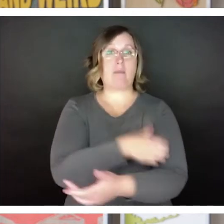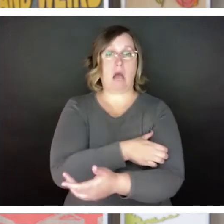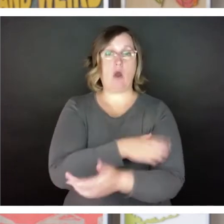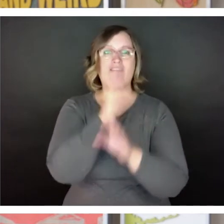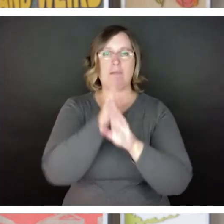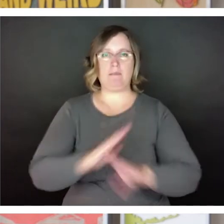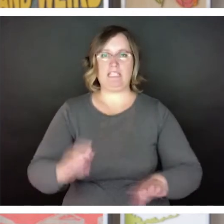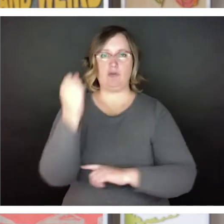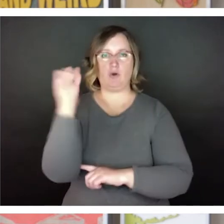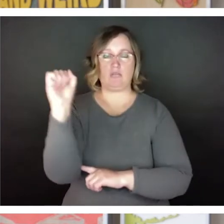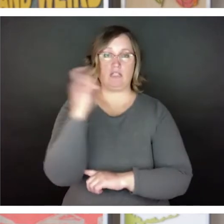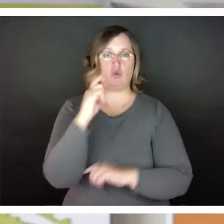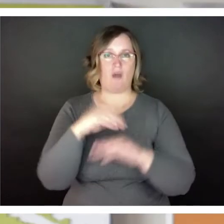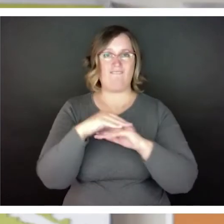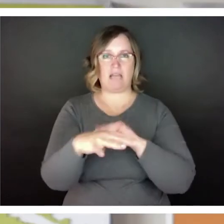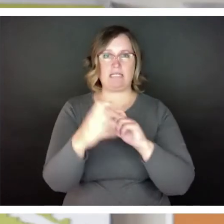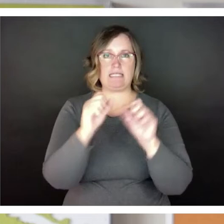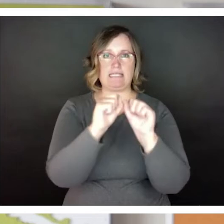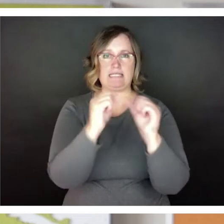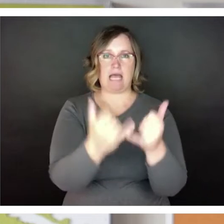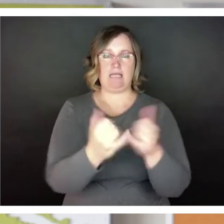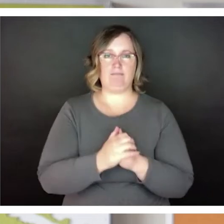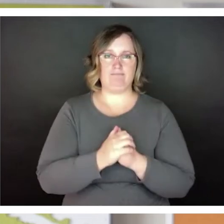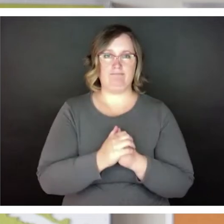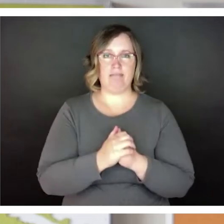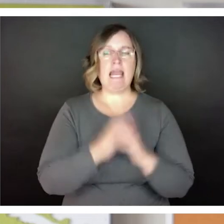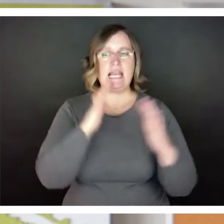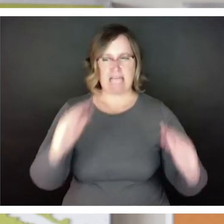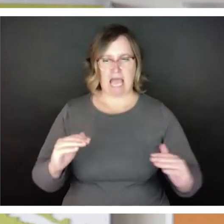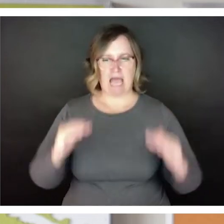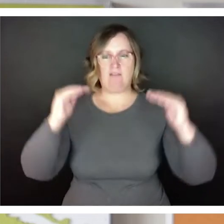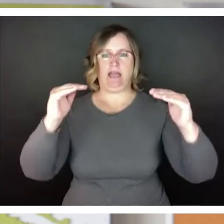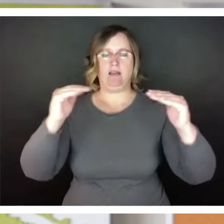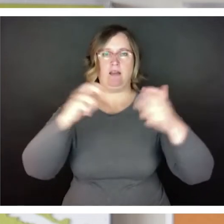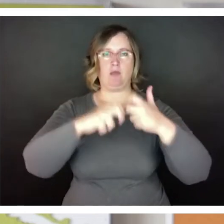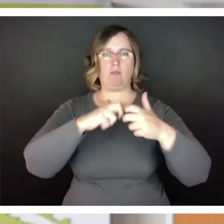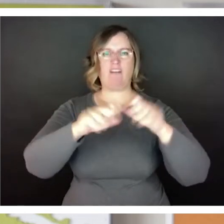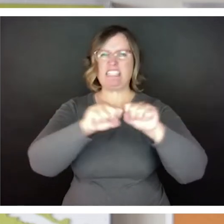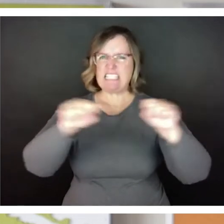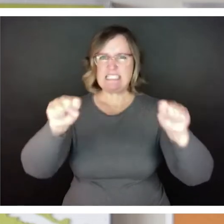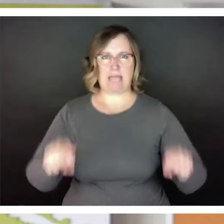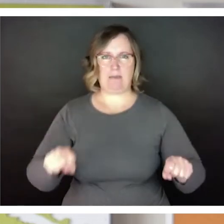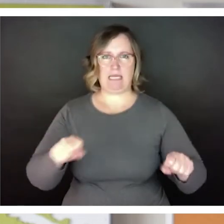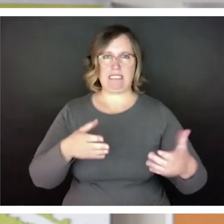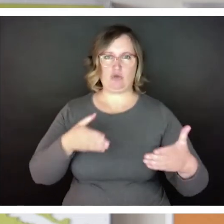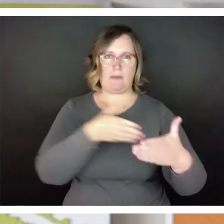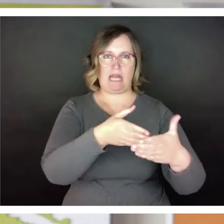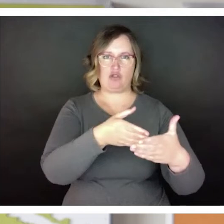to transform societies. It has elevated the problem of systemic discrimination. We have come to know that America hasn't lived up